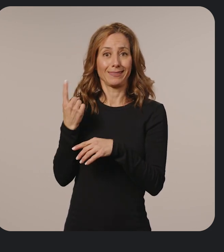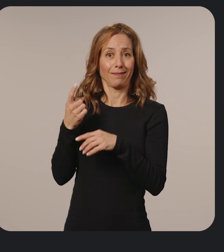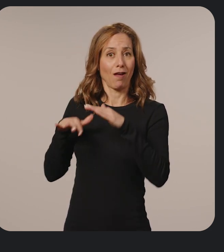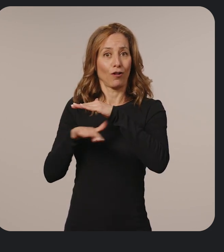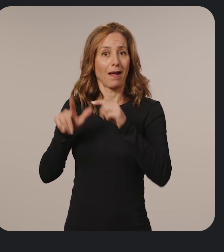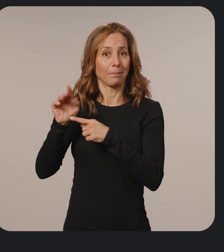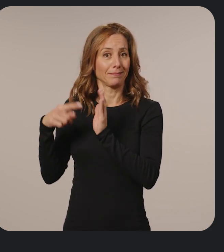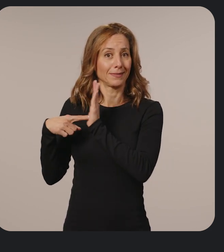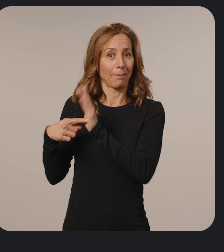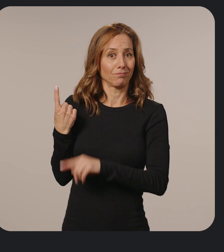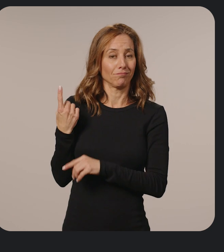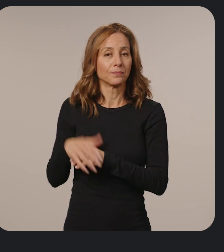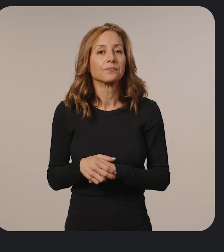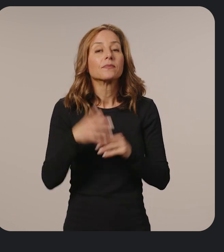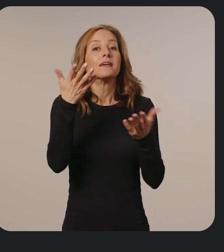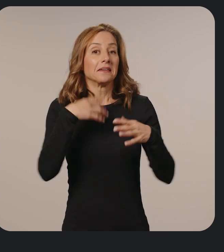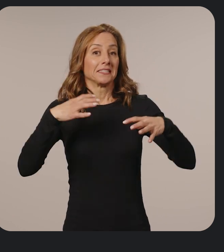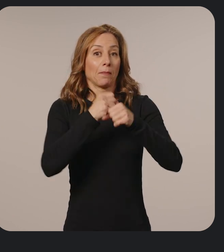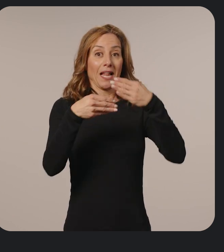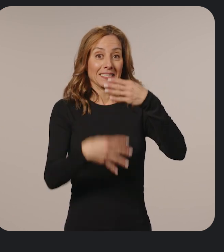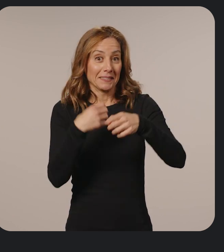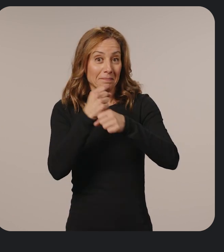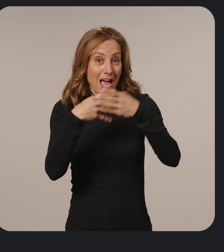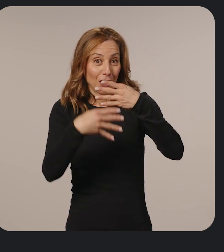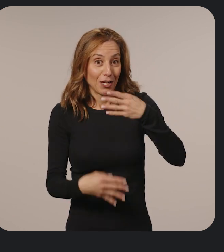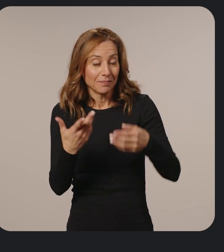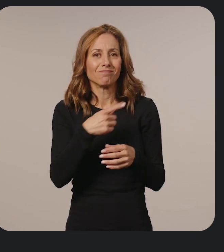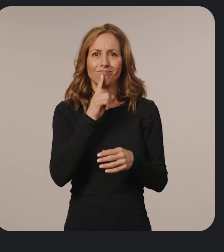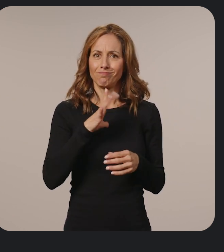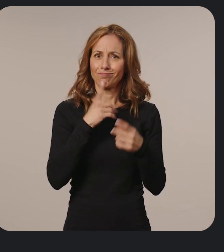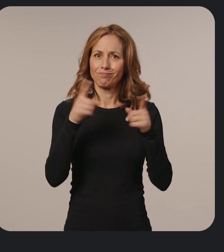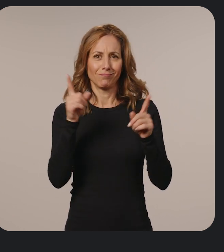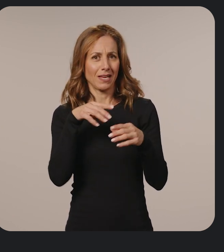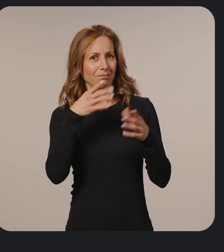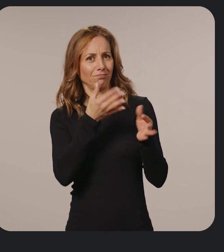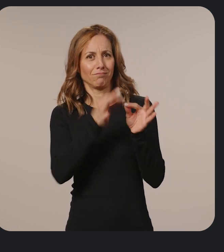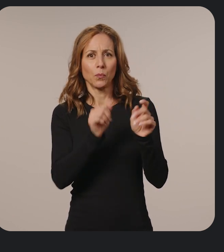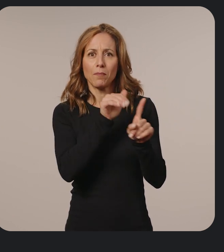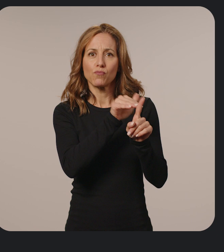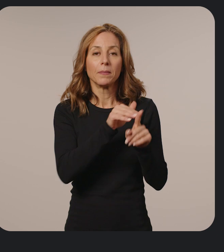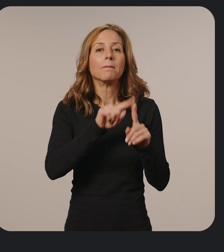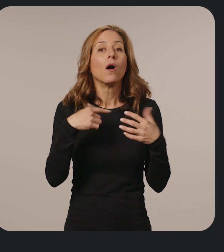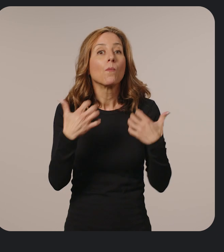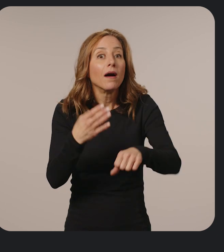So take our summary list maker. It works pretty well out of the box just with prompting. But let's improve its fidelity by doing some parameter